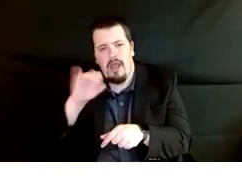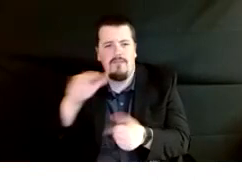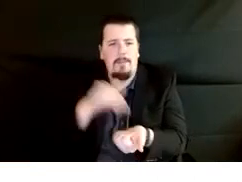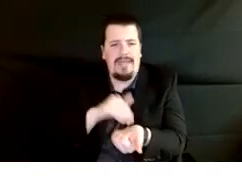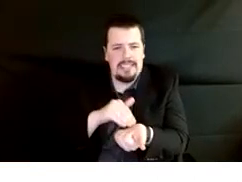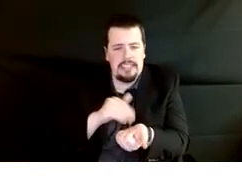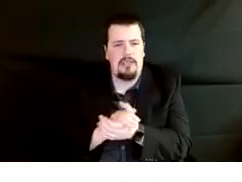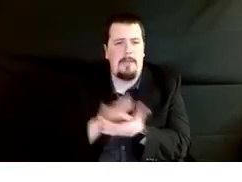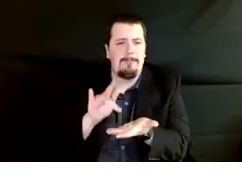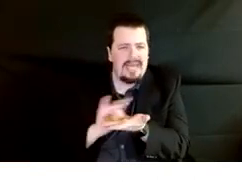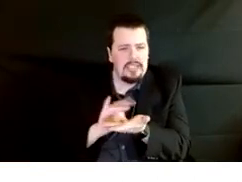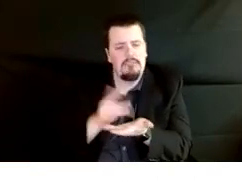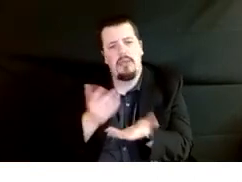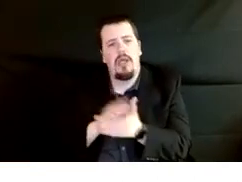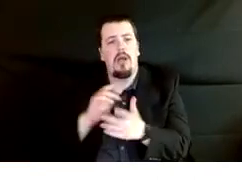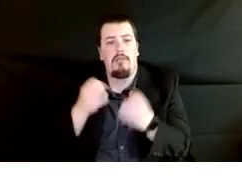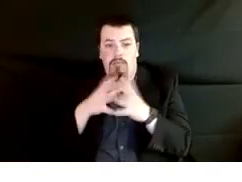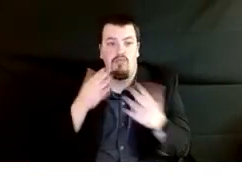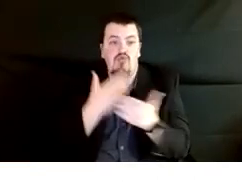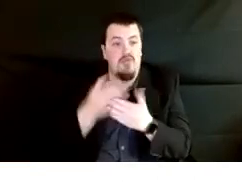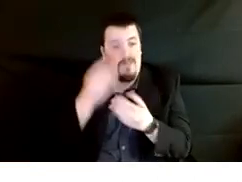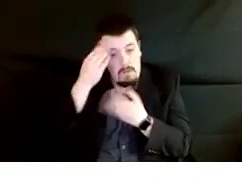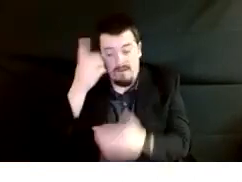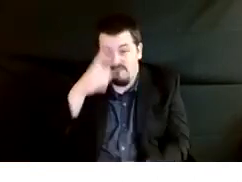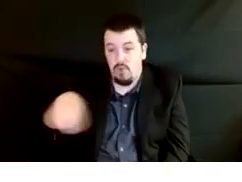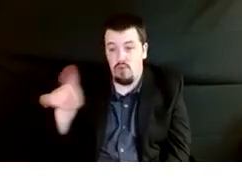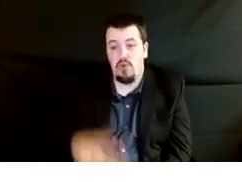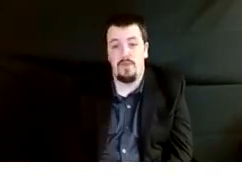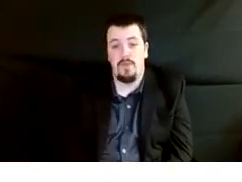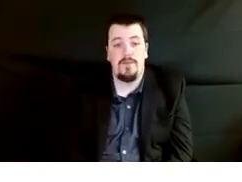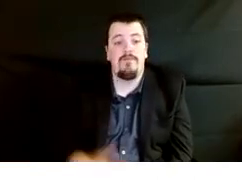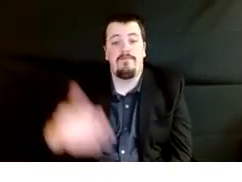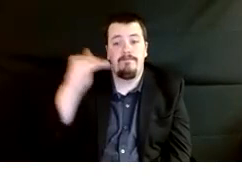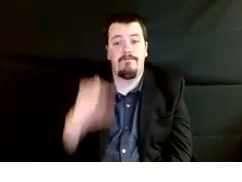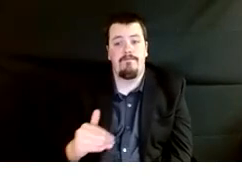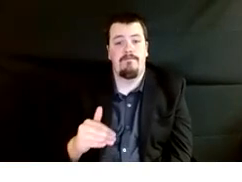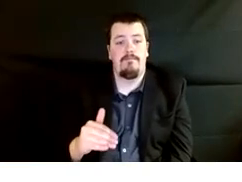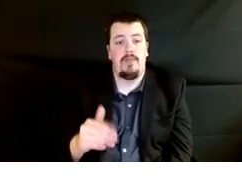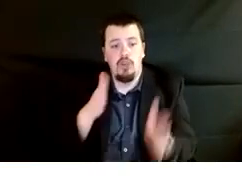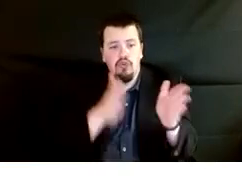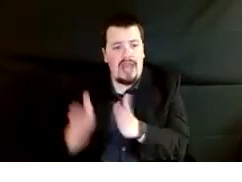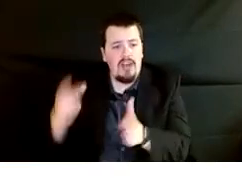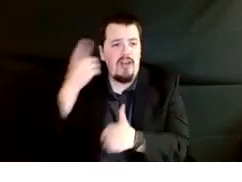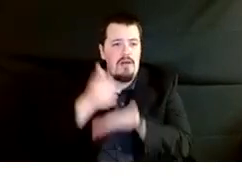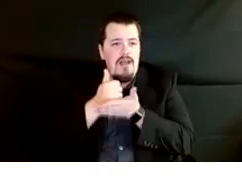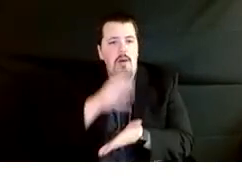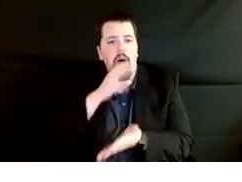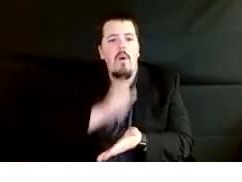has a lot of good information for you ...the next one is Strategies for Helping Older Adults and People